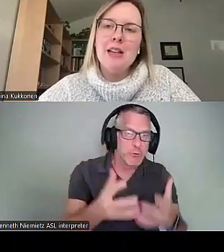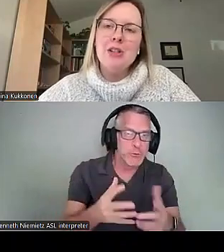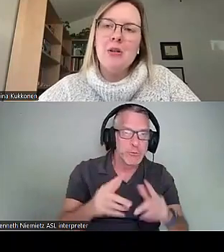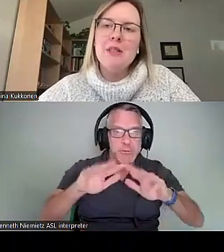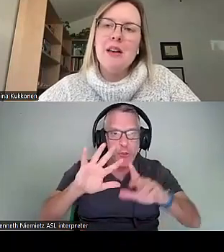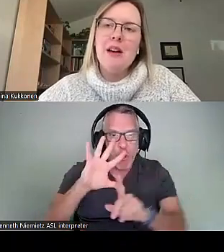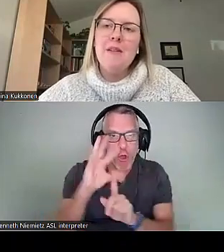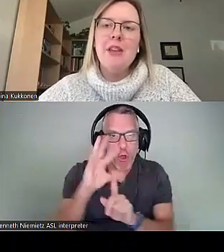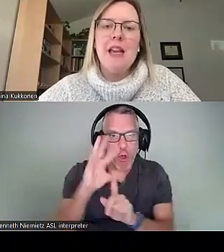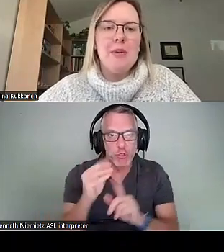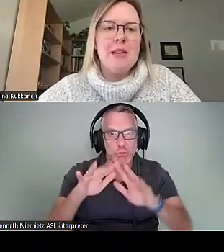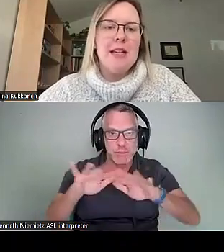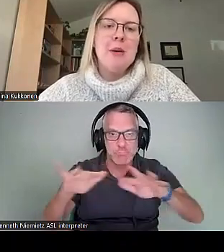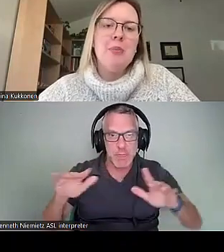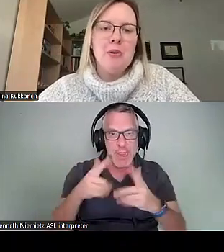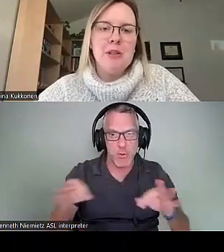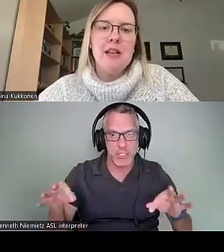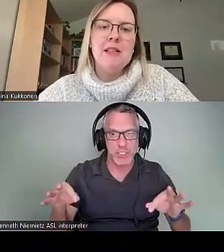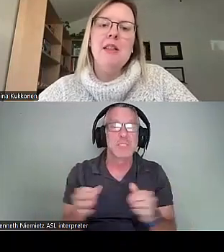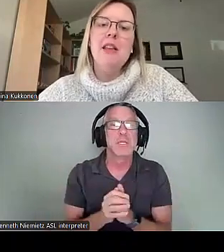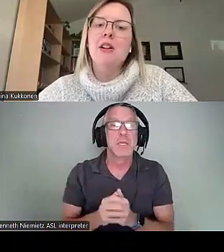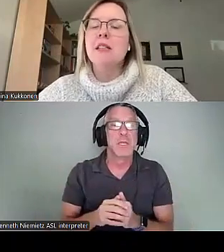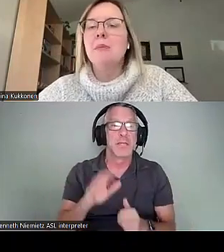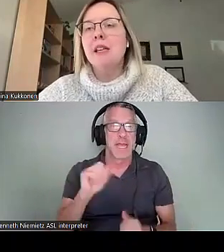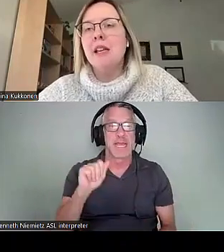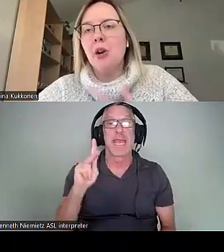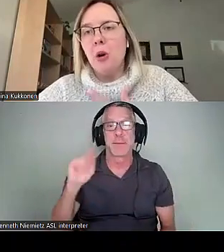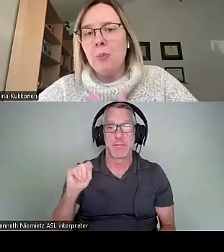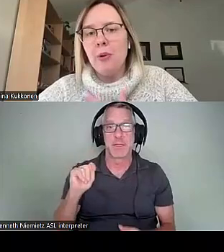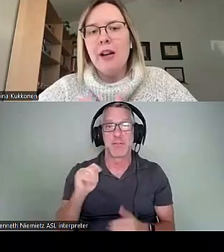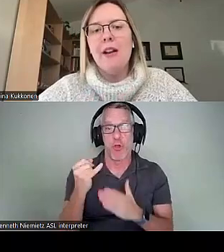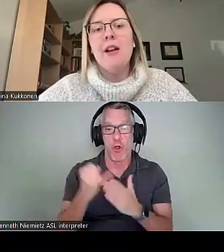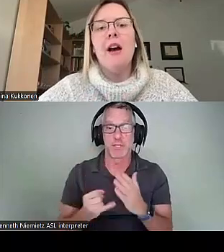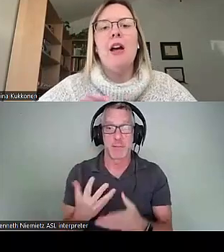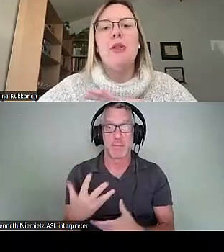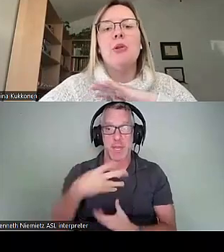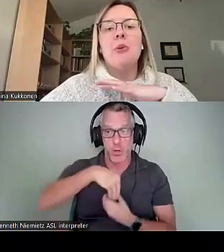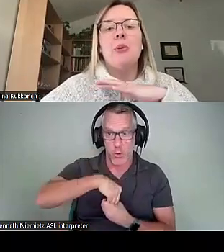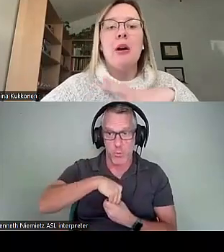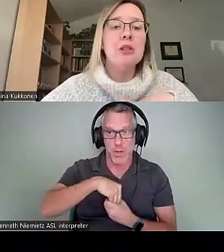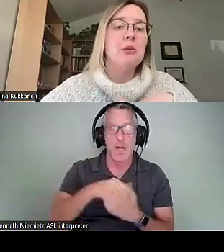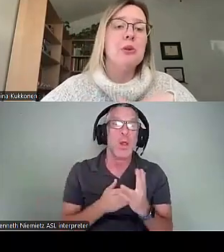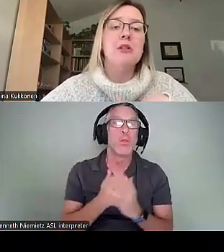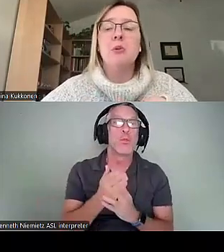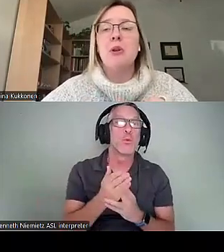And in terms of the ABKT process, the arts can be incorporated either throughout the research